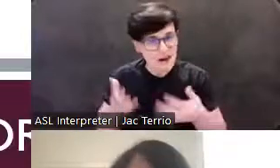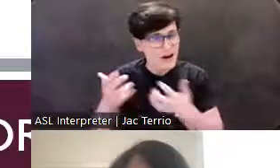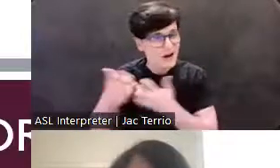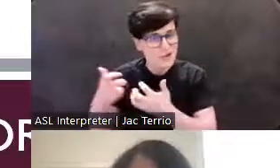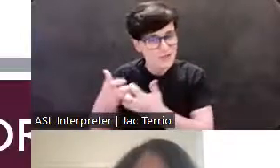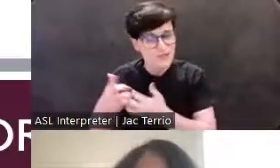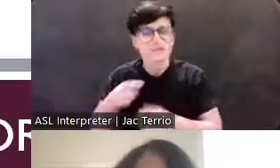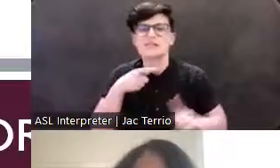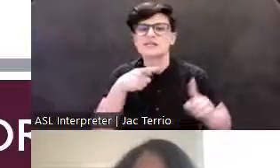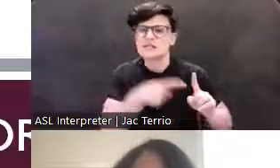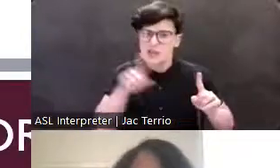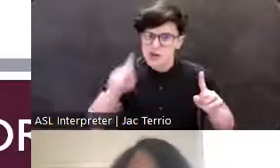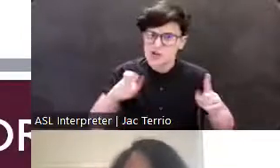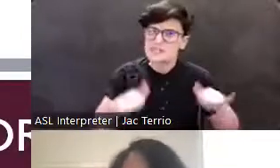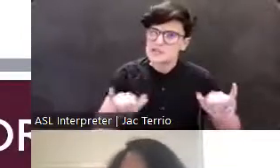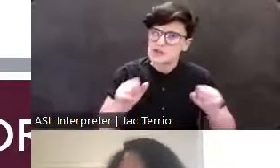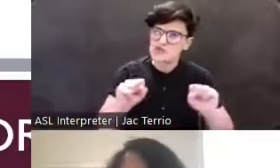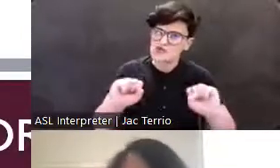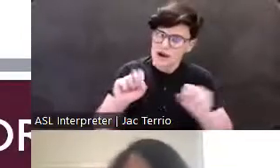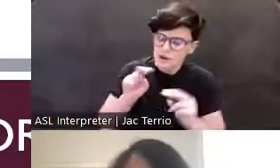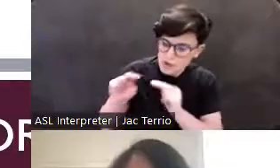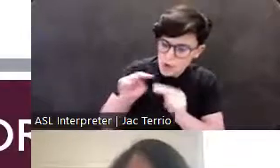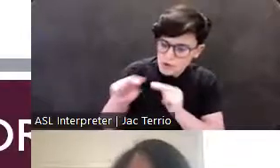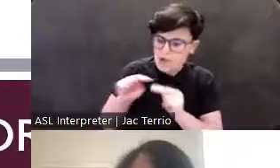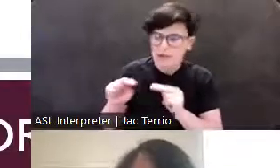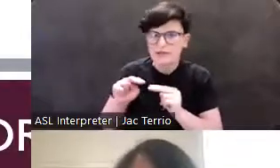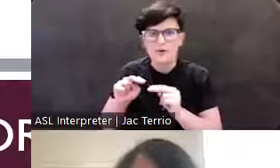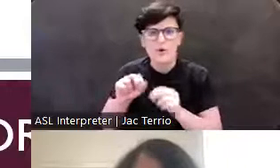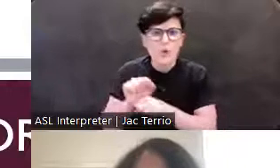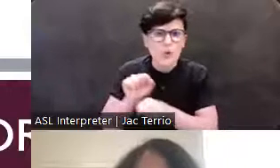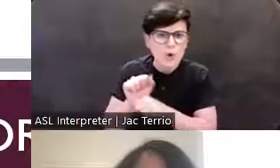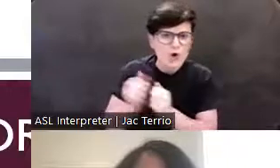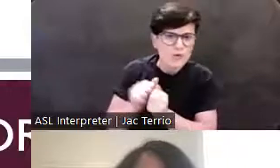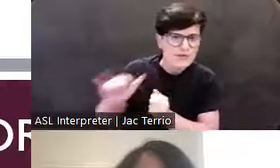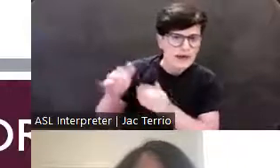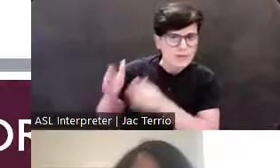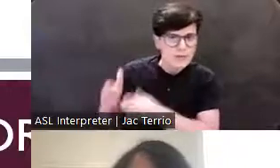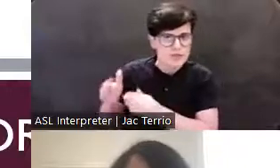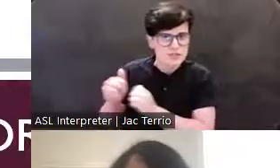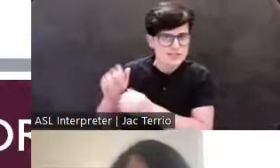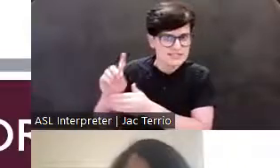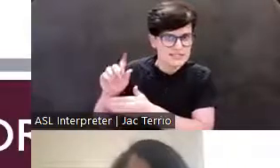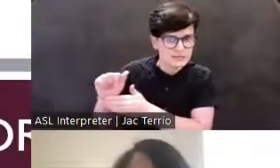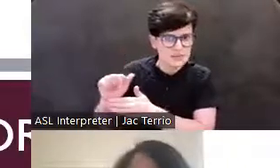with a person with a disability to come up with an alternative that might work. And that requires really a conversation.